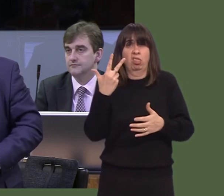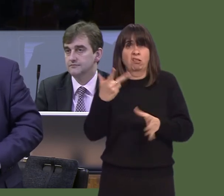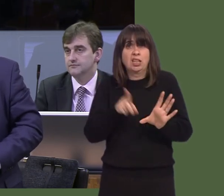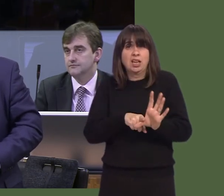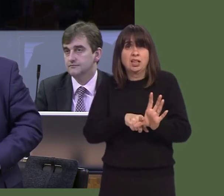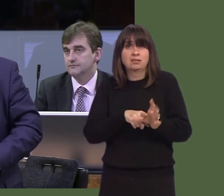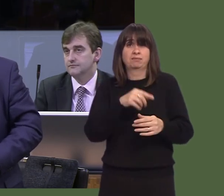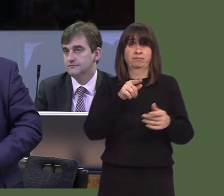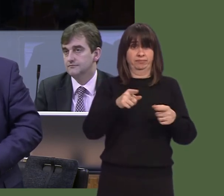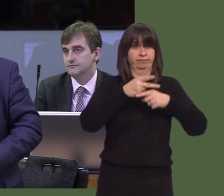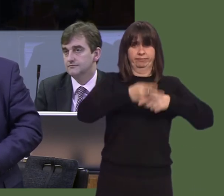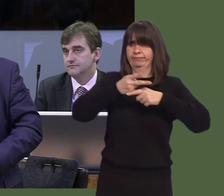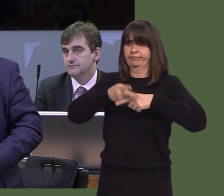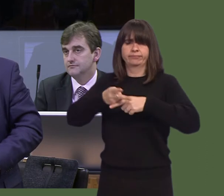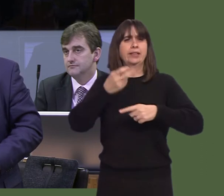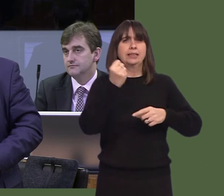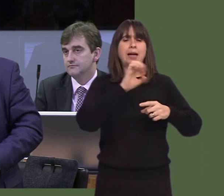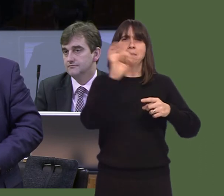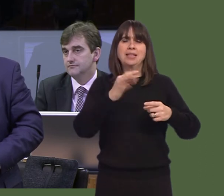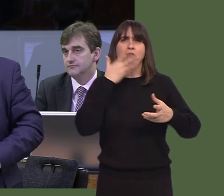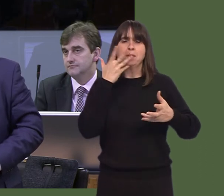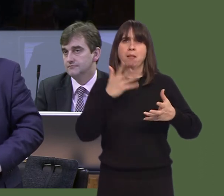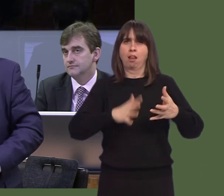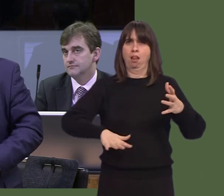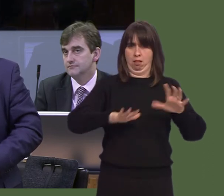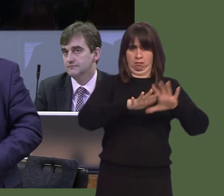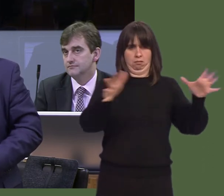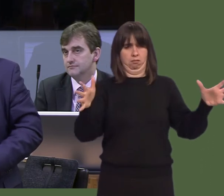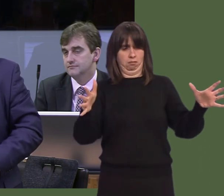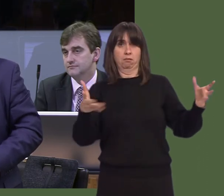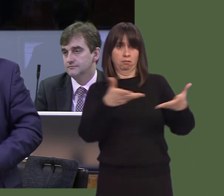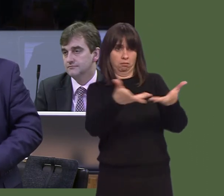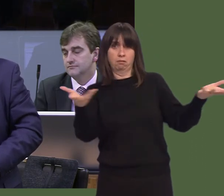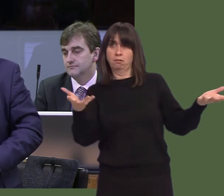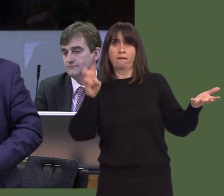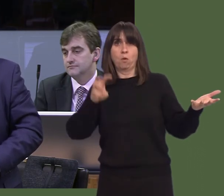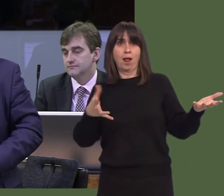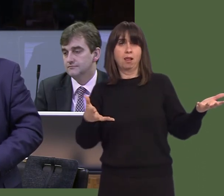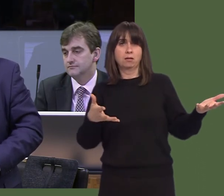Berwyn within its first year of operation, which surely raises questions about the need for another superprison at Port Talbot.